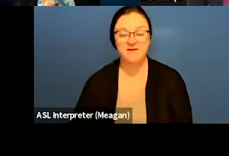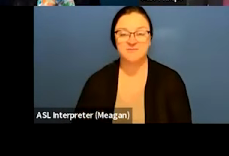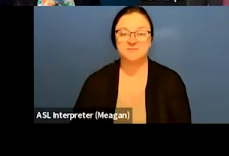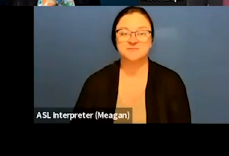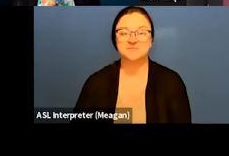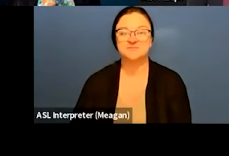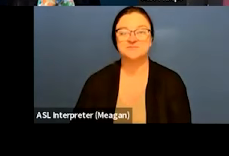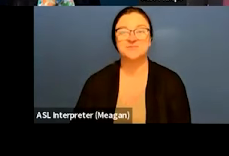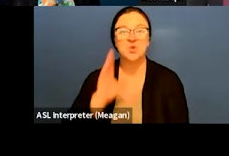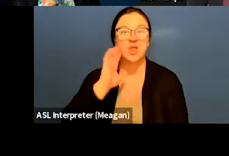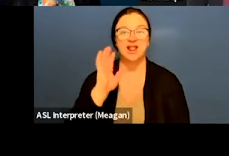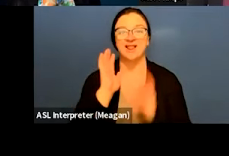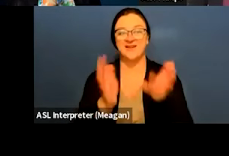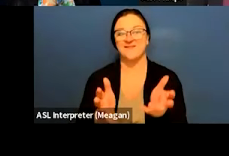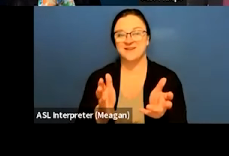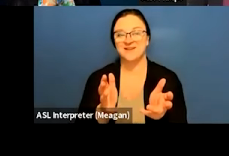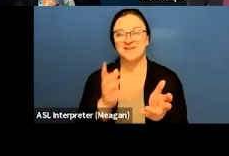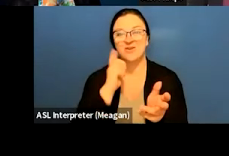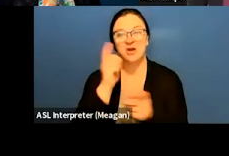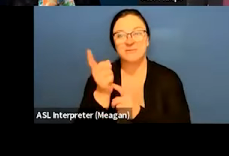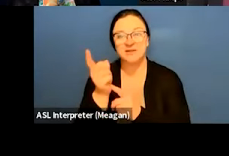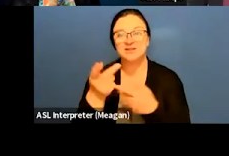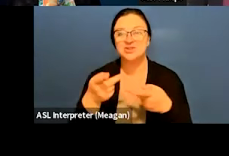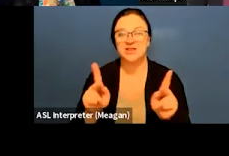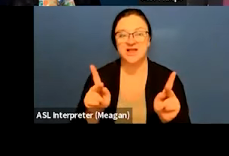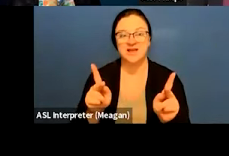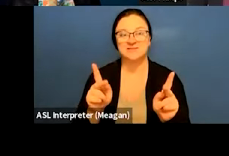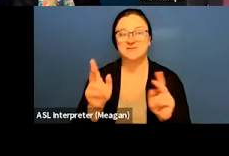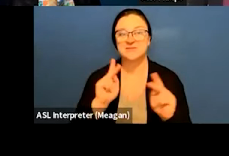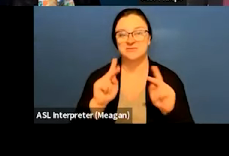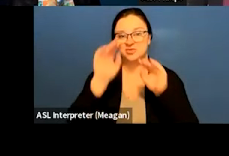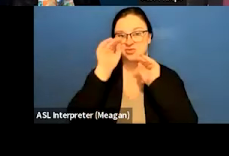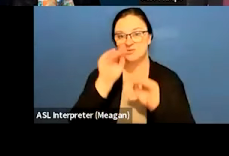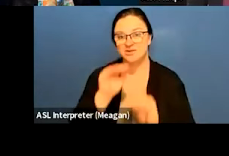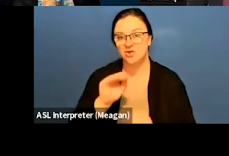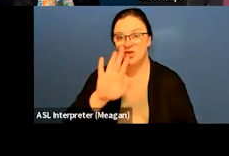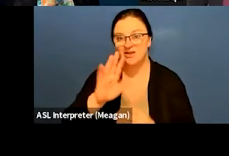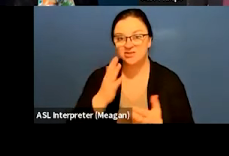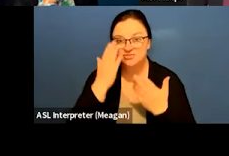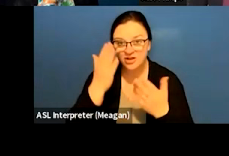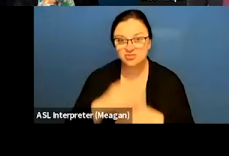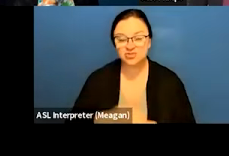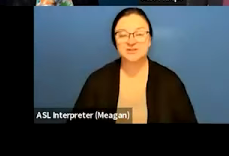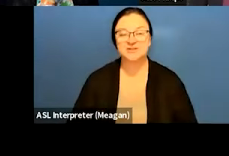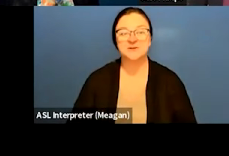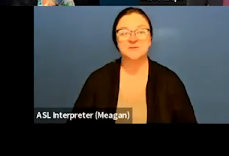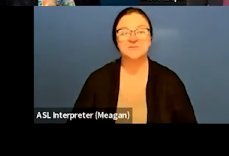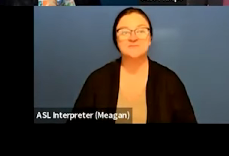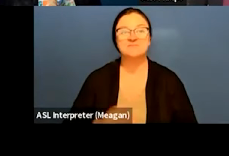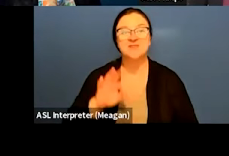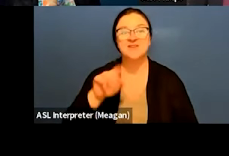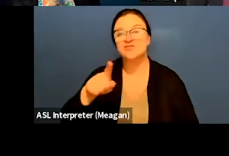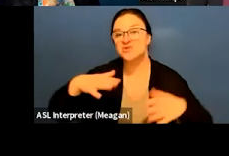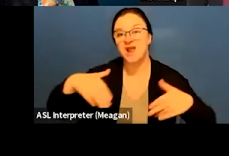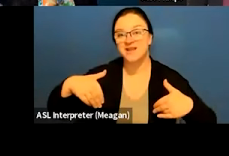And we'll just leave that up for a minute to let folks enter their suggestions to us. If you're not already subscribed to the listserv,